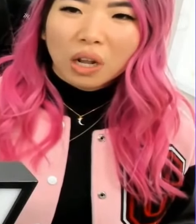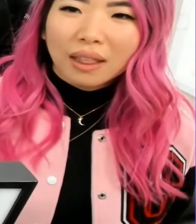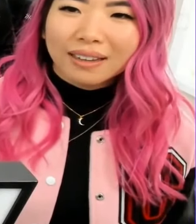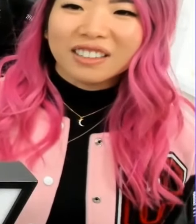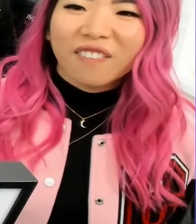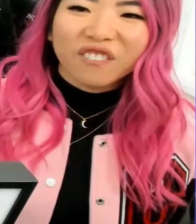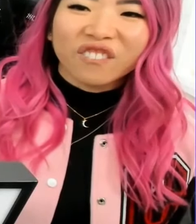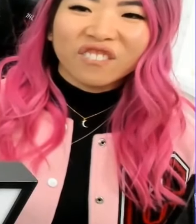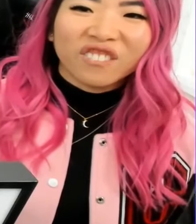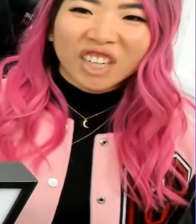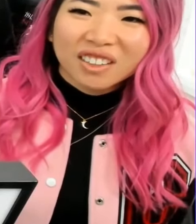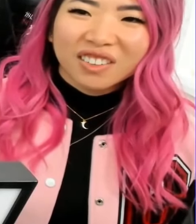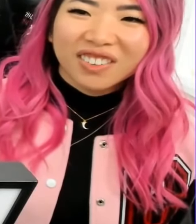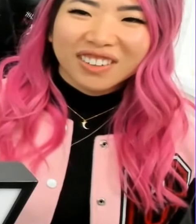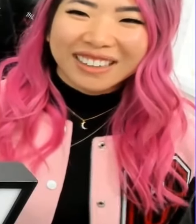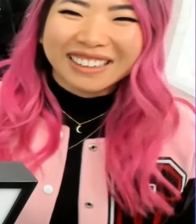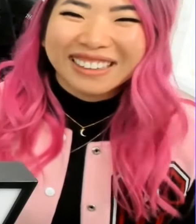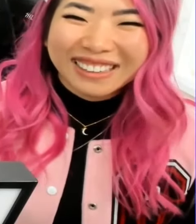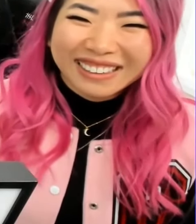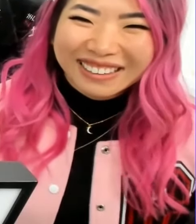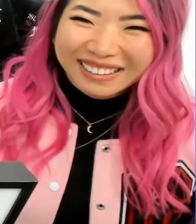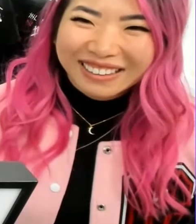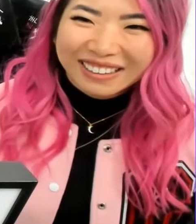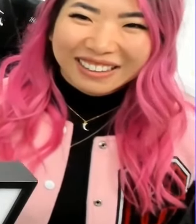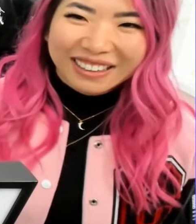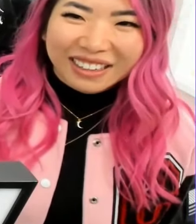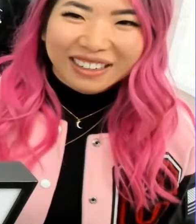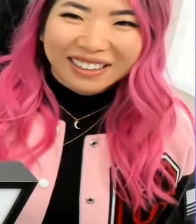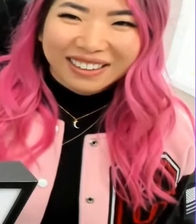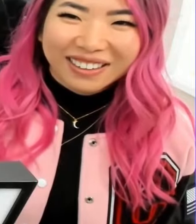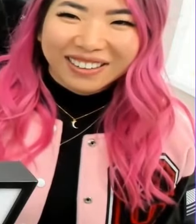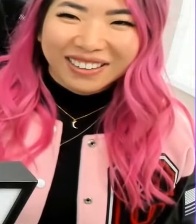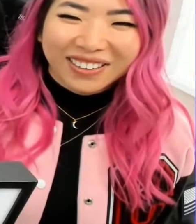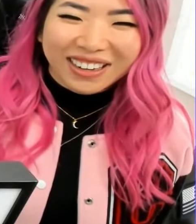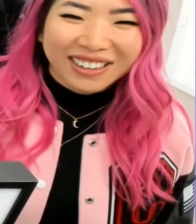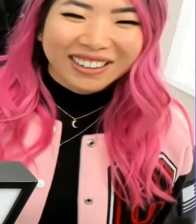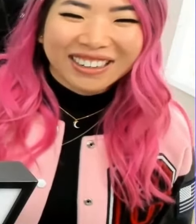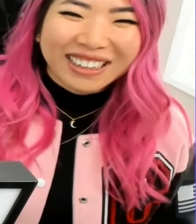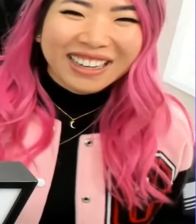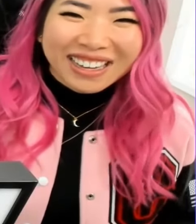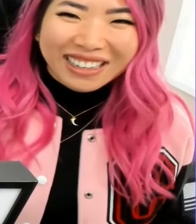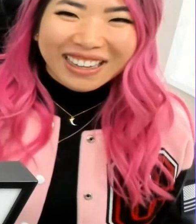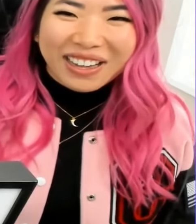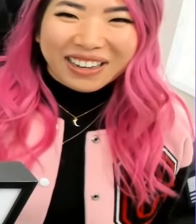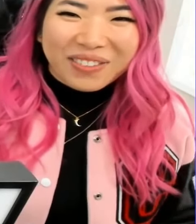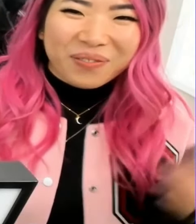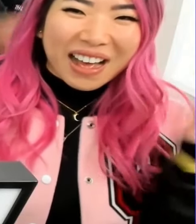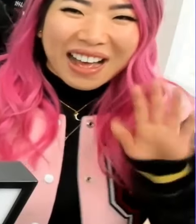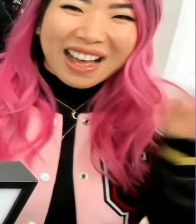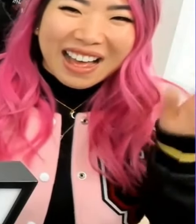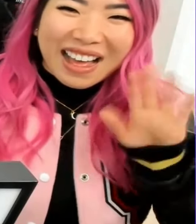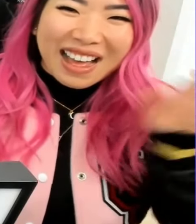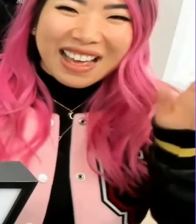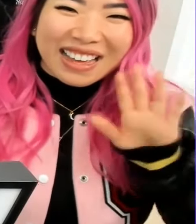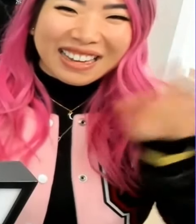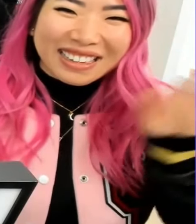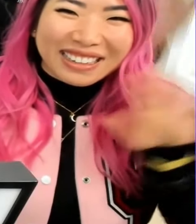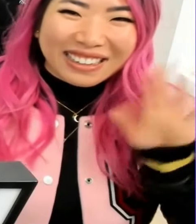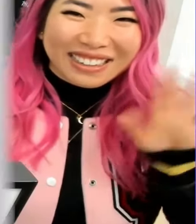CRAFT GLOWING ARMOR. I WONDER WHAT SOUND THE GLOW SQUID MAKES. LIKE THIS -- GLUB, GLUB. I'M GOING TO MAKE IT MY PET.